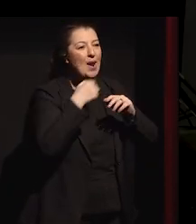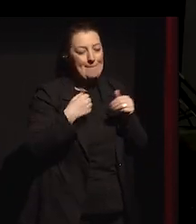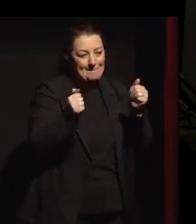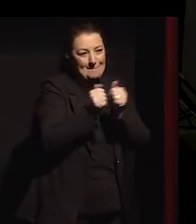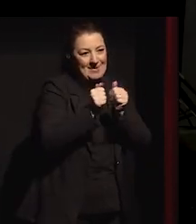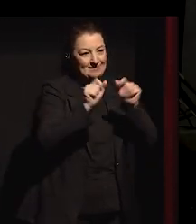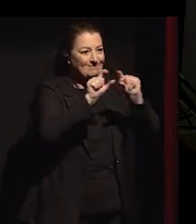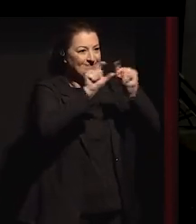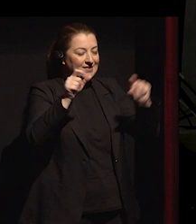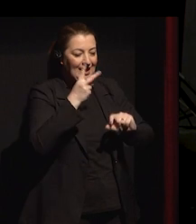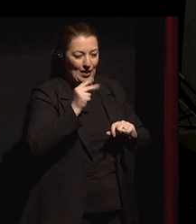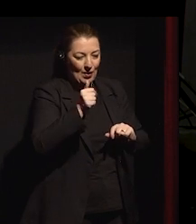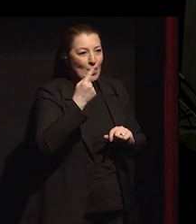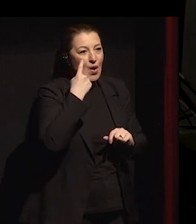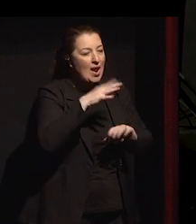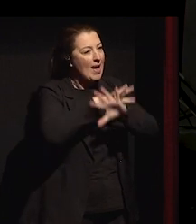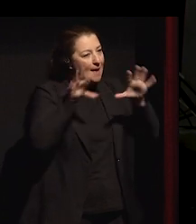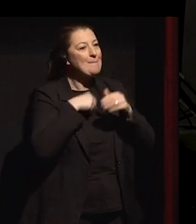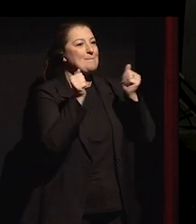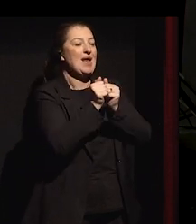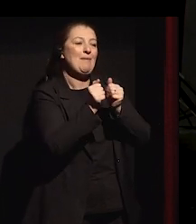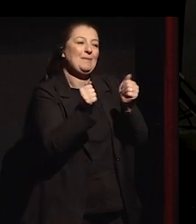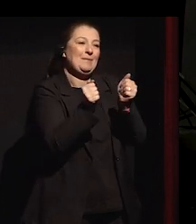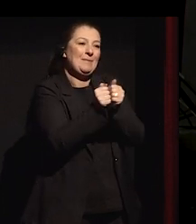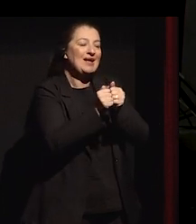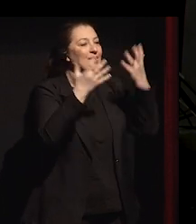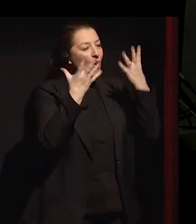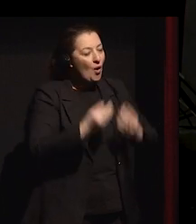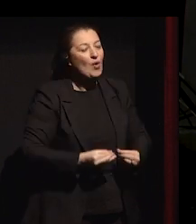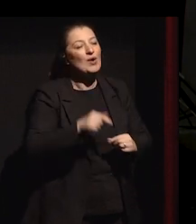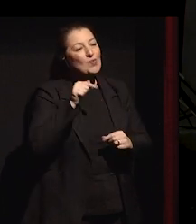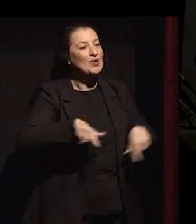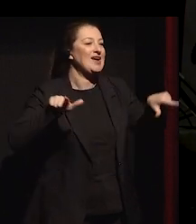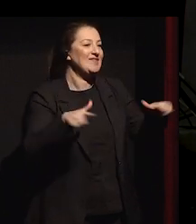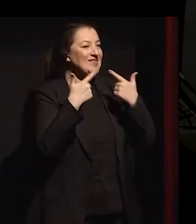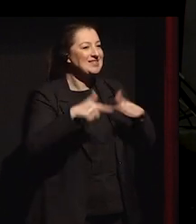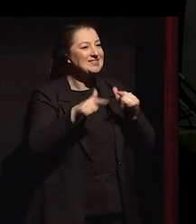We will be together at this festival for two days,